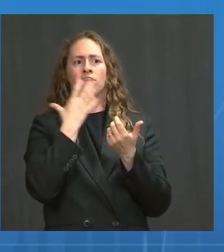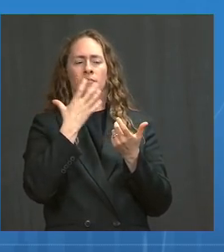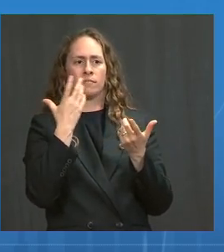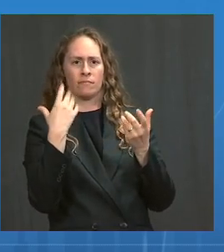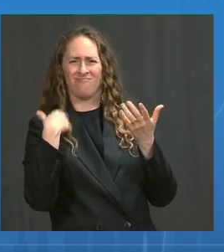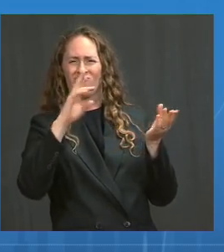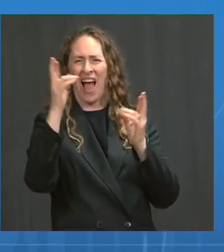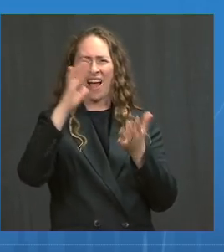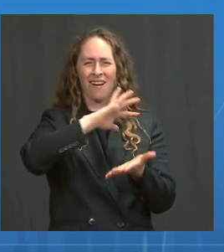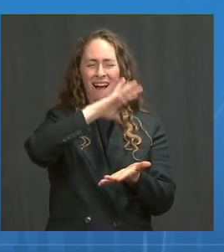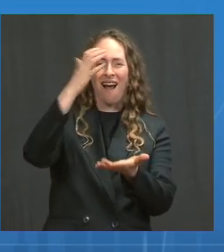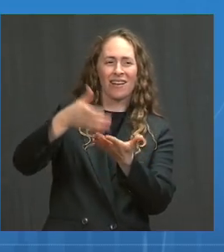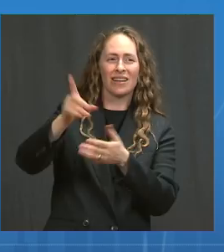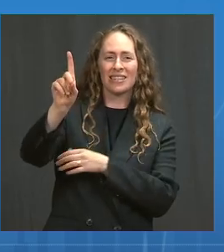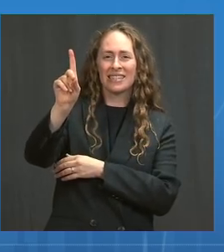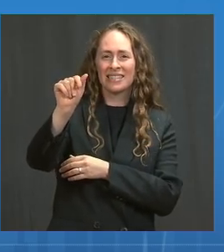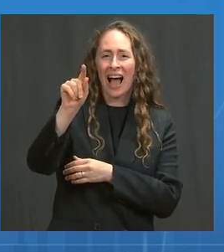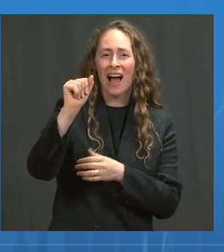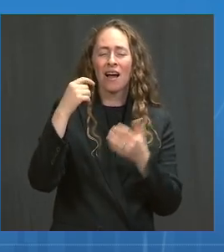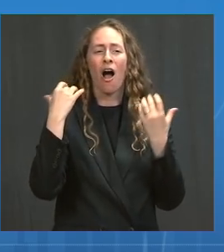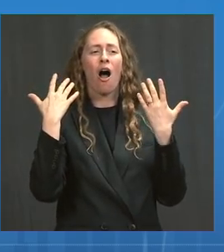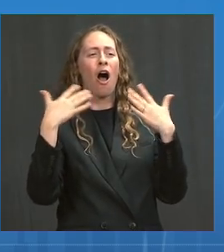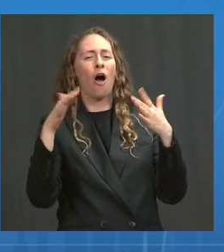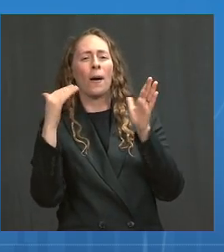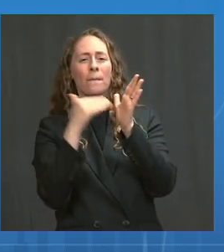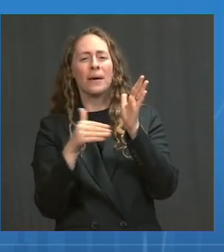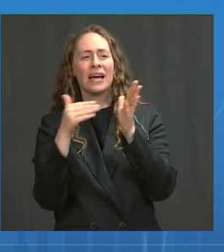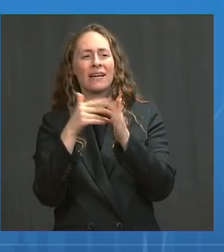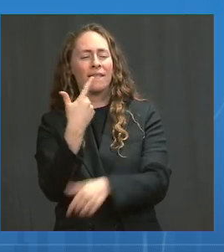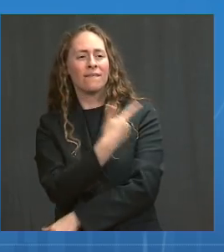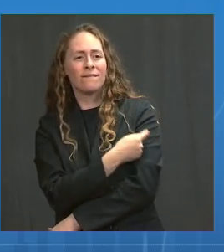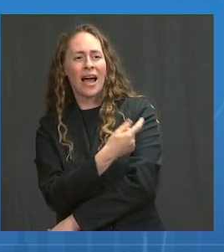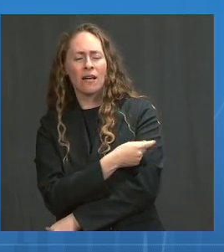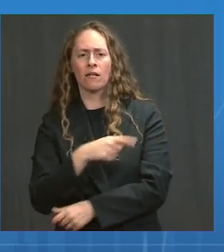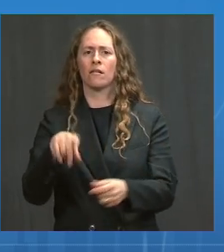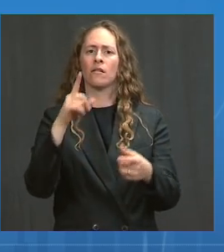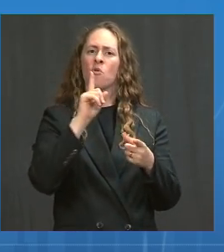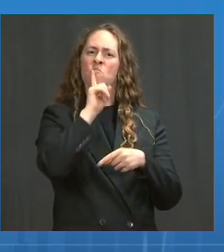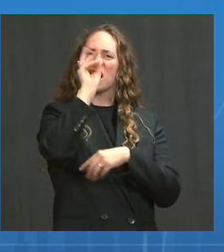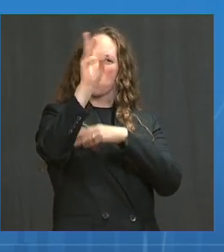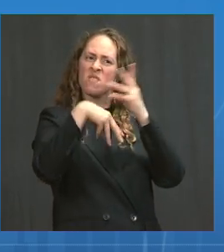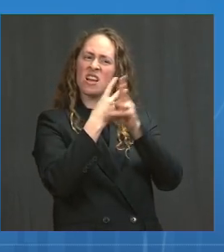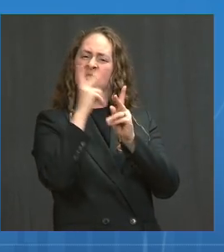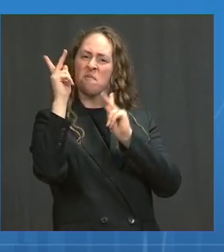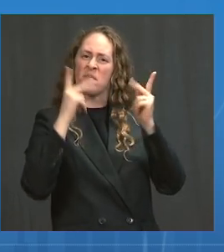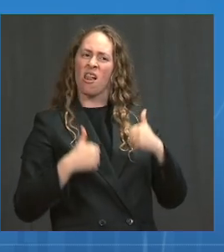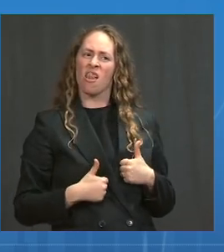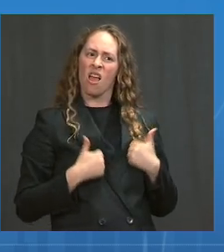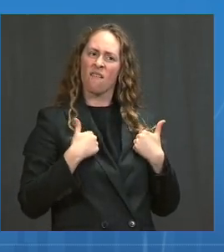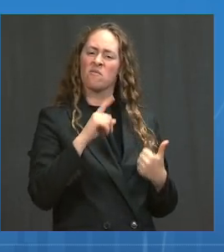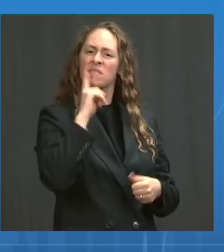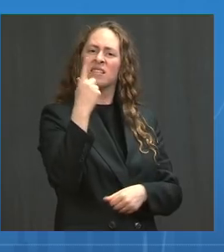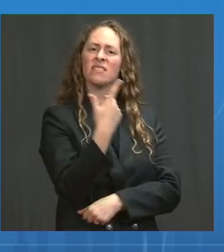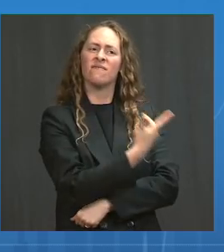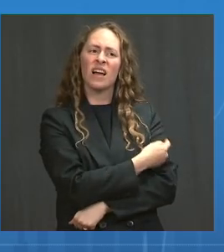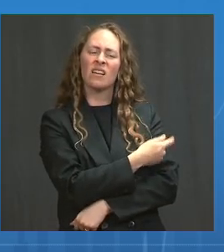and a lot of real-world effectiveness data, as well as safety, having been accumulated.